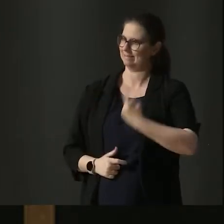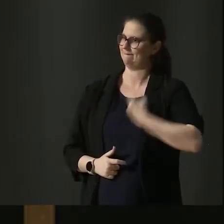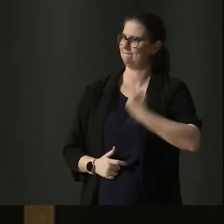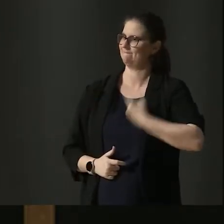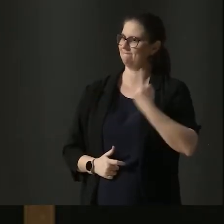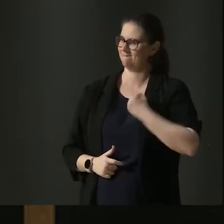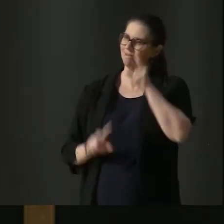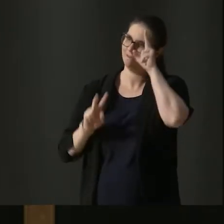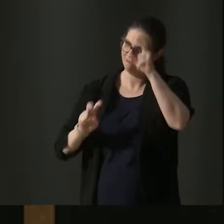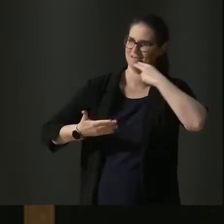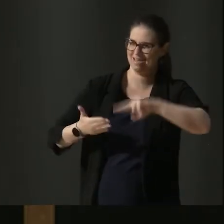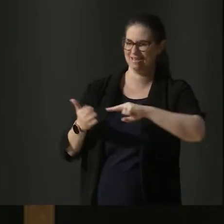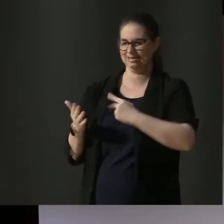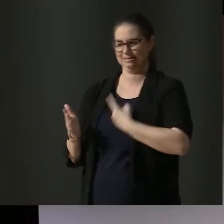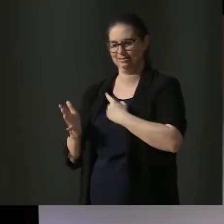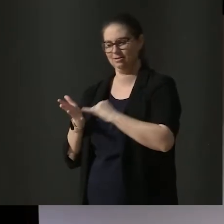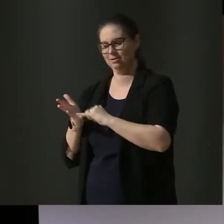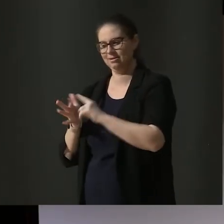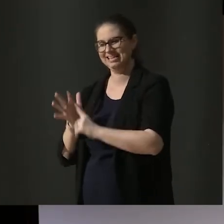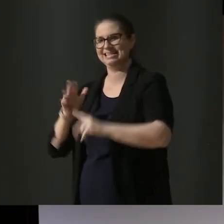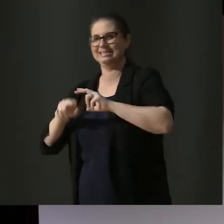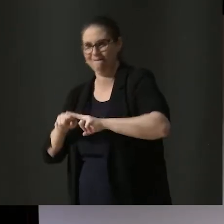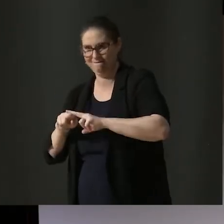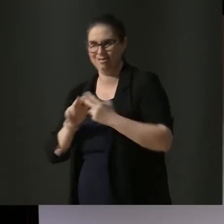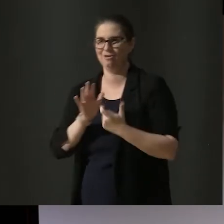But even as adults, there's still times when we need co regulation.